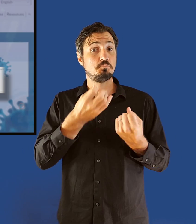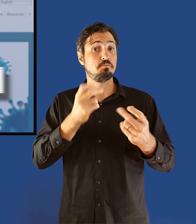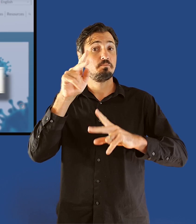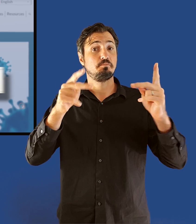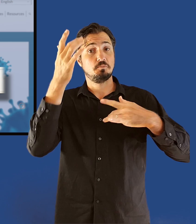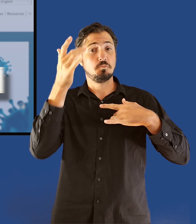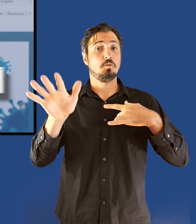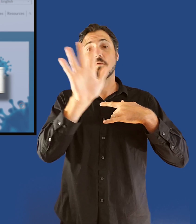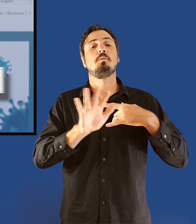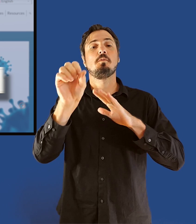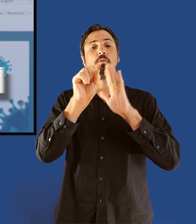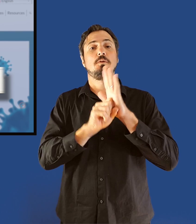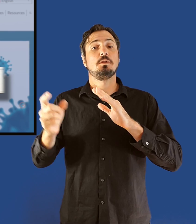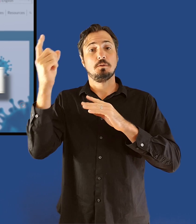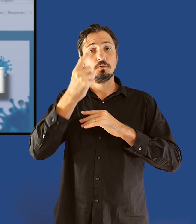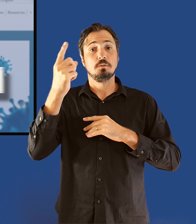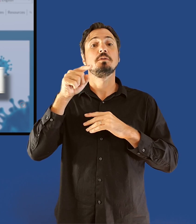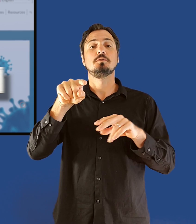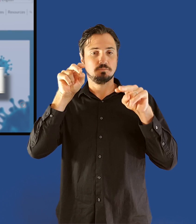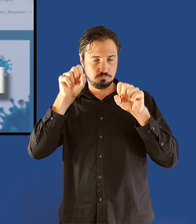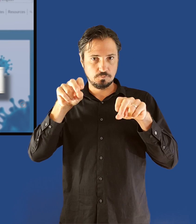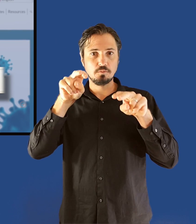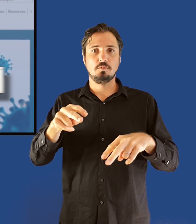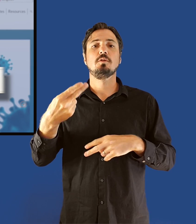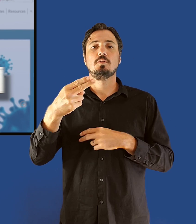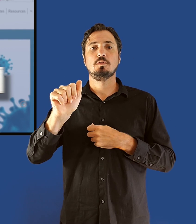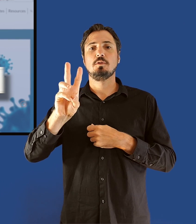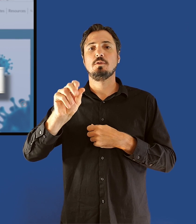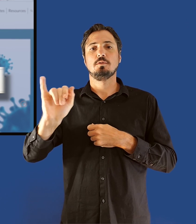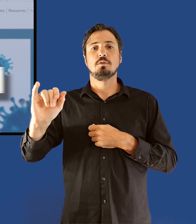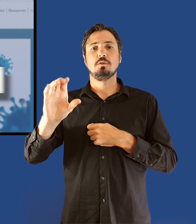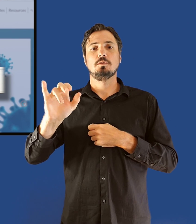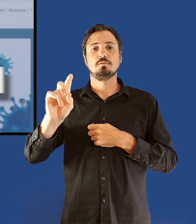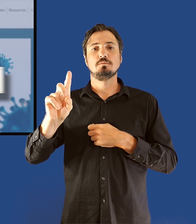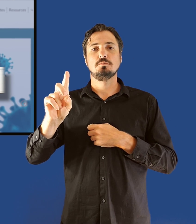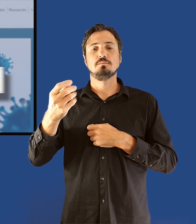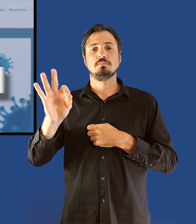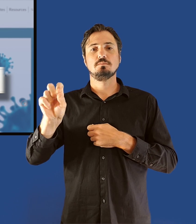To view the total number of positive cases across the state, please visit hawaiicovid19.com